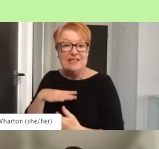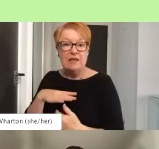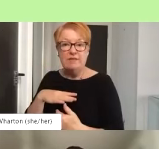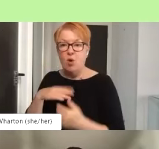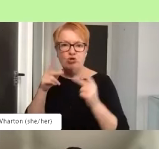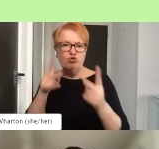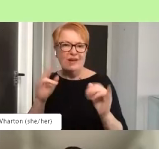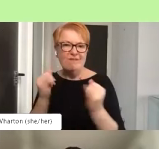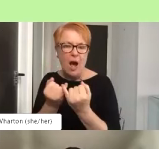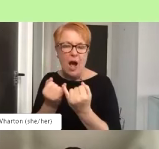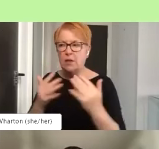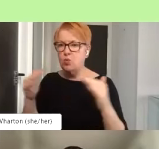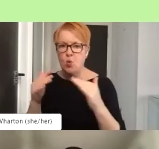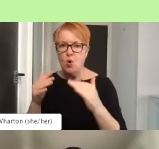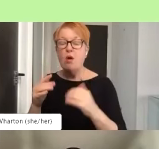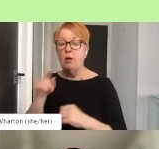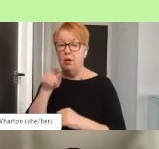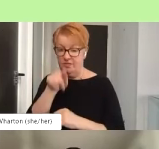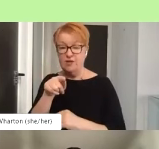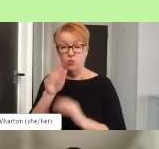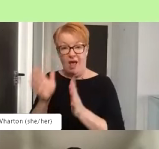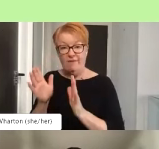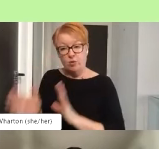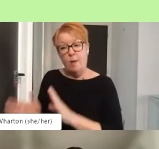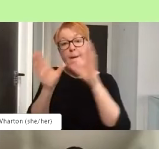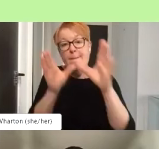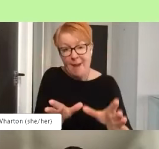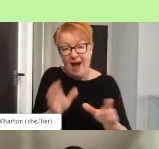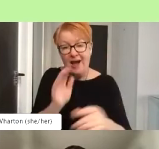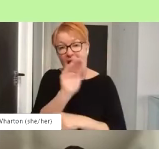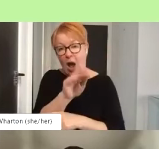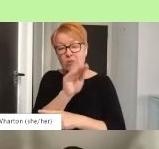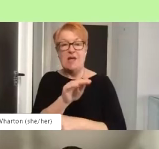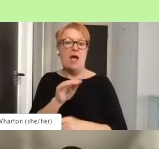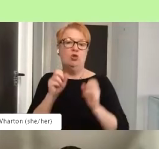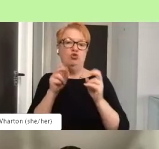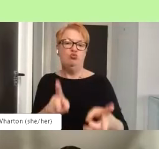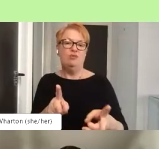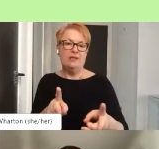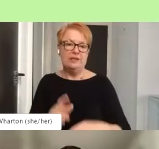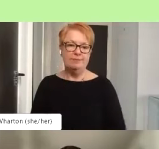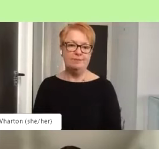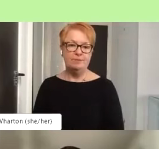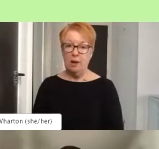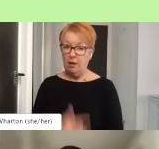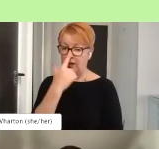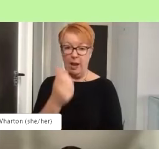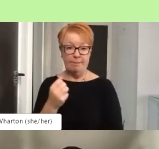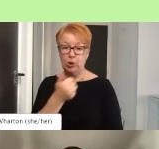but this work is dynamic it’s any moment to be performed on this on the streets.